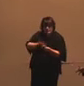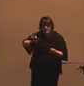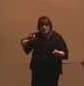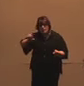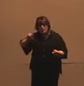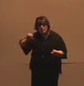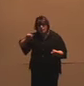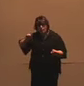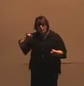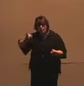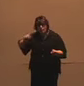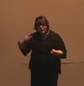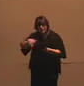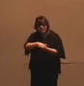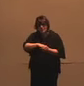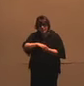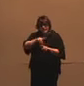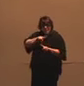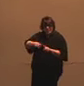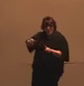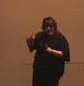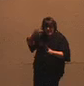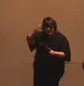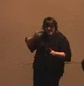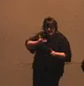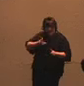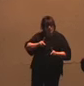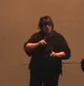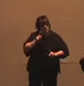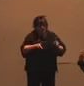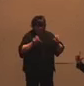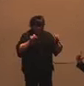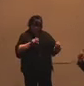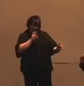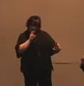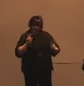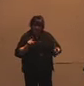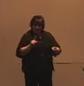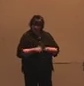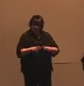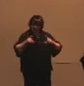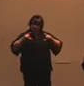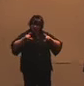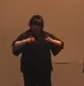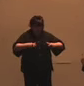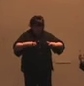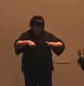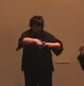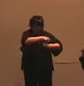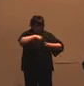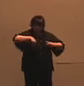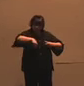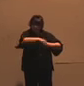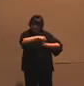But he said, people can react to this circle shape, like a two two-block, three-leg space.